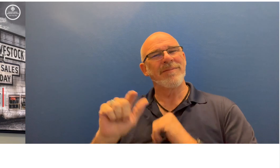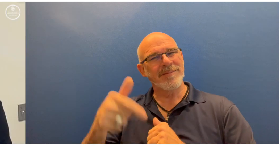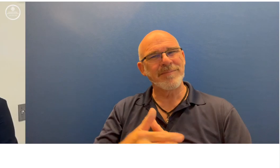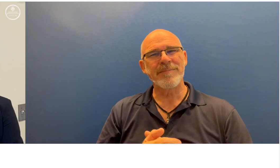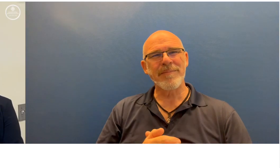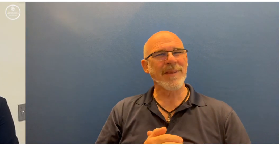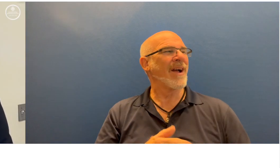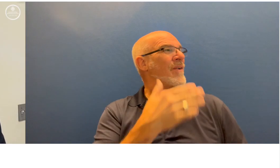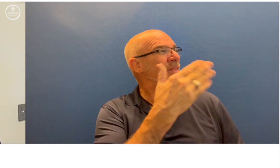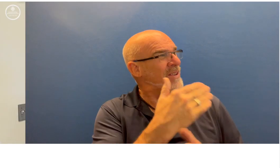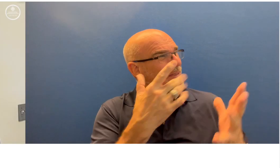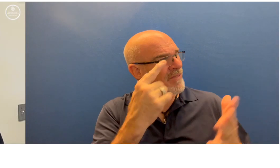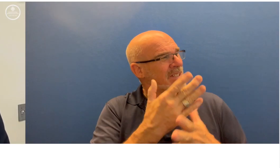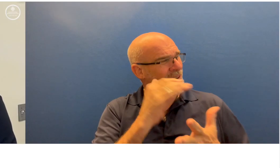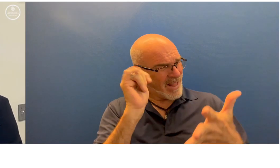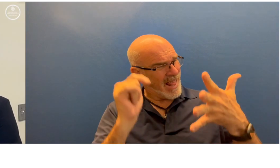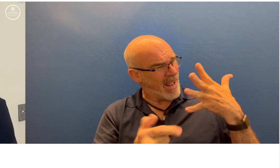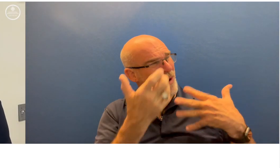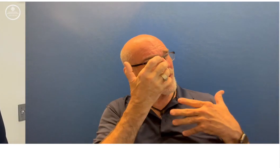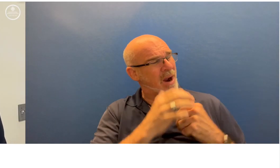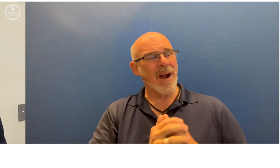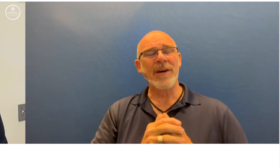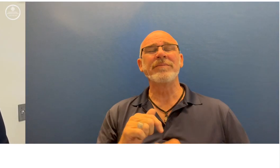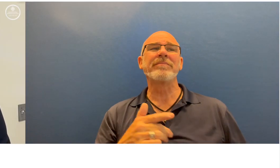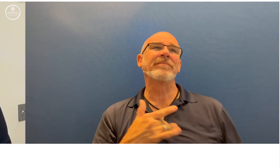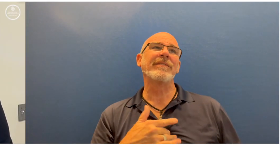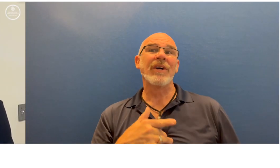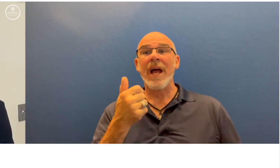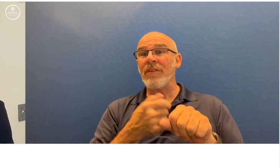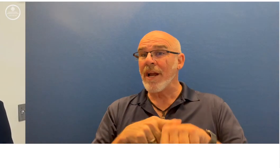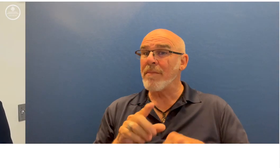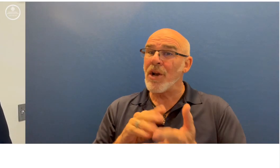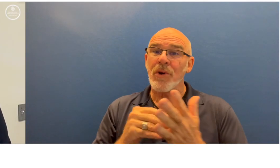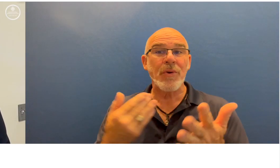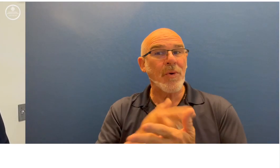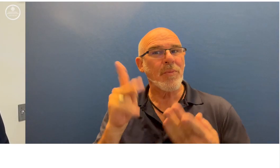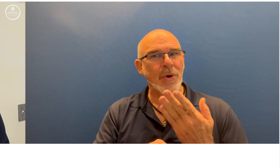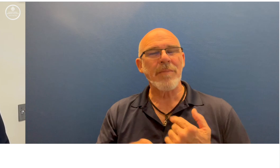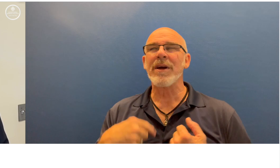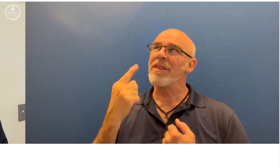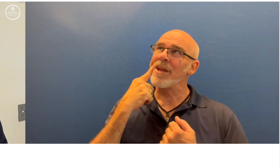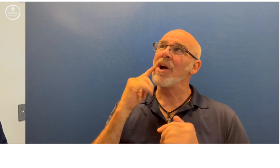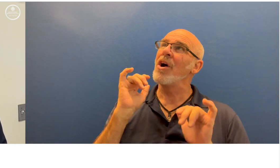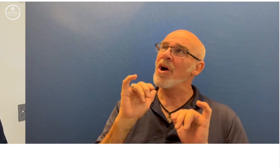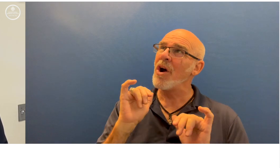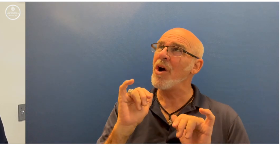Thanks so much for sharing those. I feel every time I learn about new programs that are taking place in the district, I always think about,